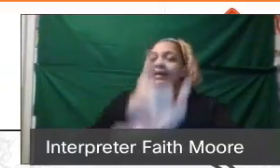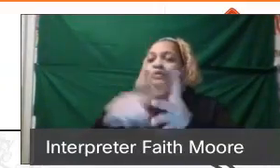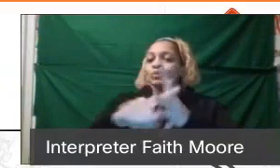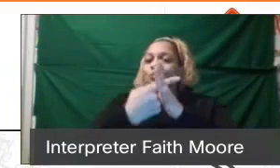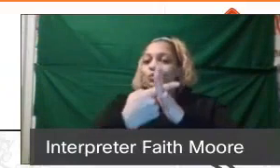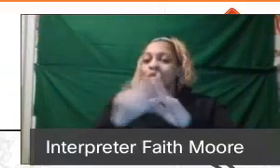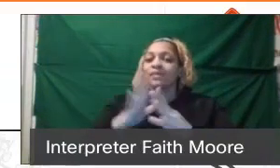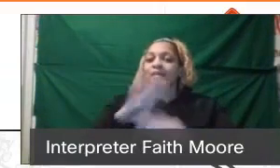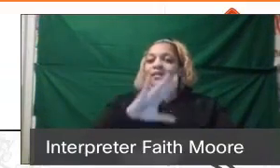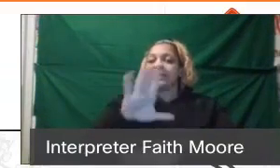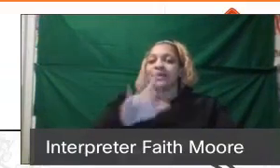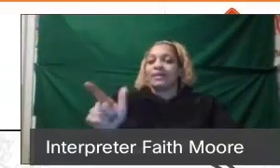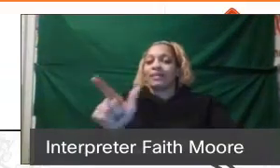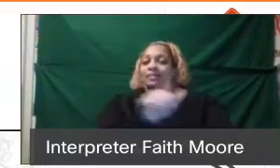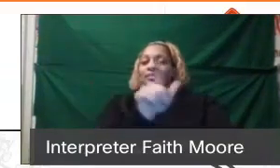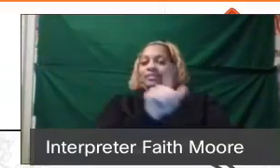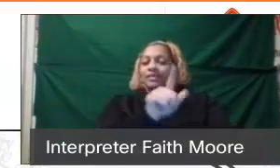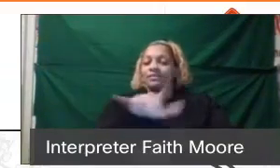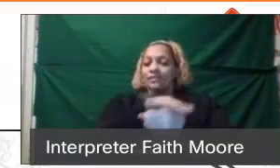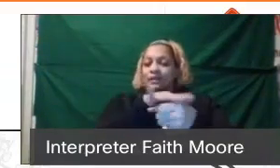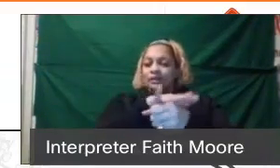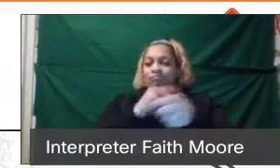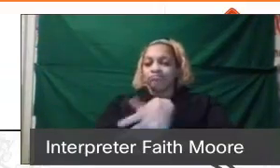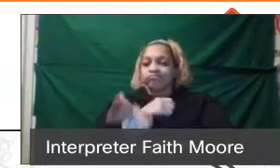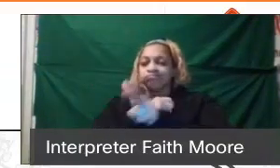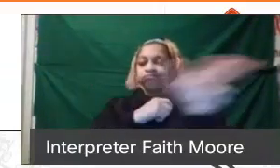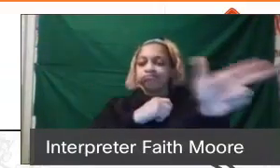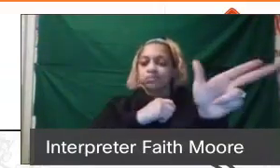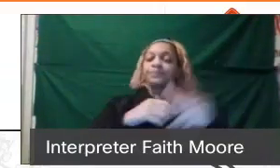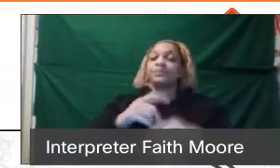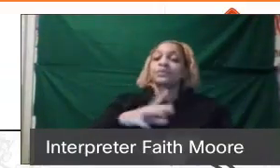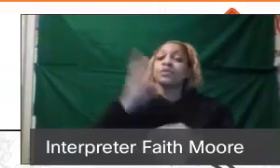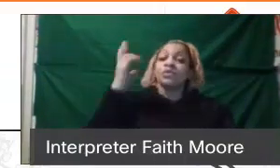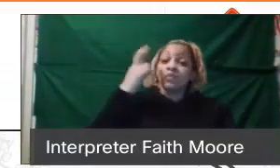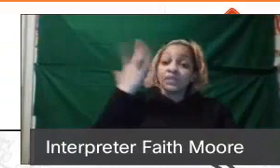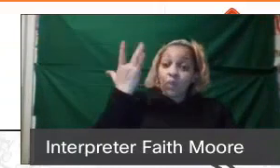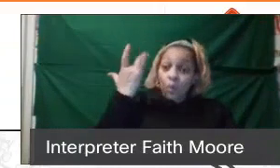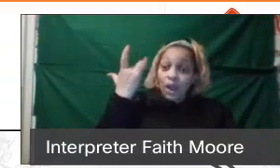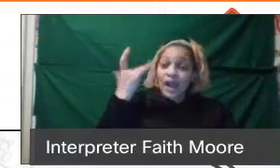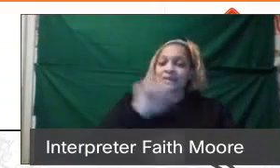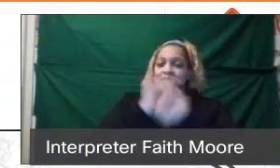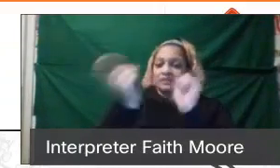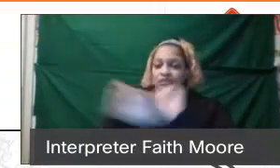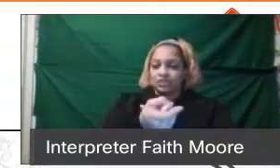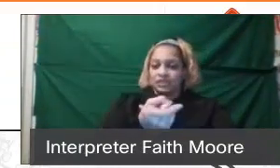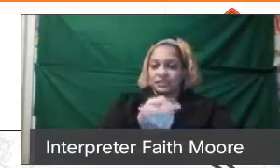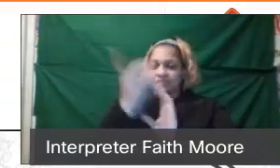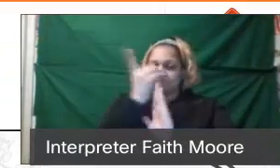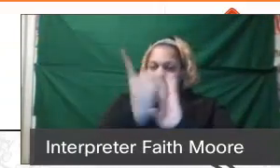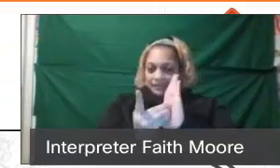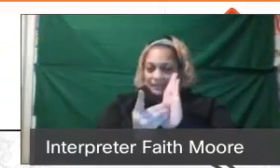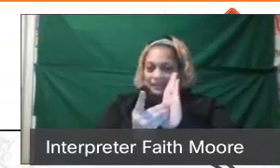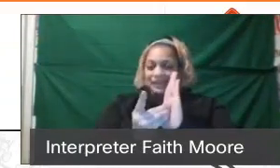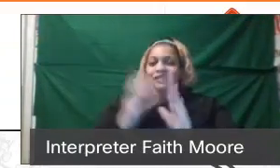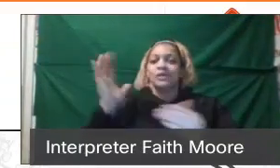These changes are new to the design, and the reason for these changes is to mitigate against the risk of left turn collisions between motorists and cyclists.